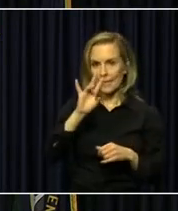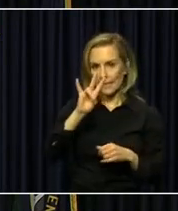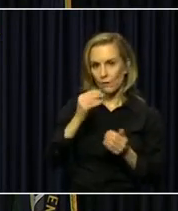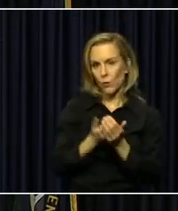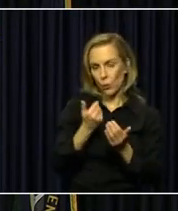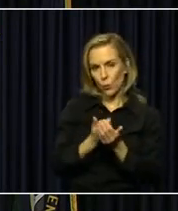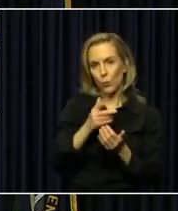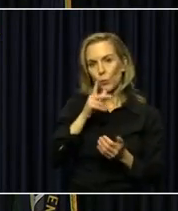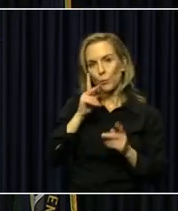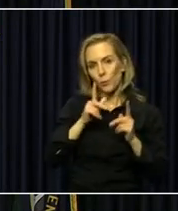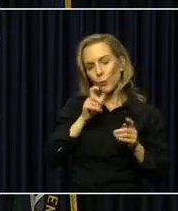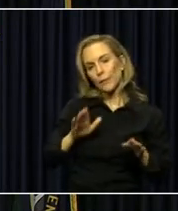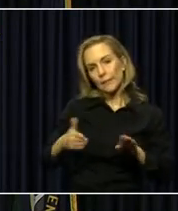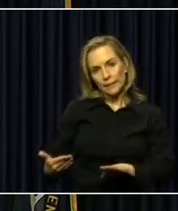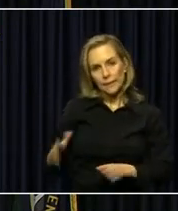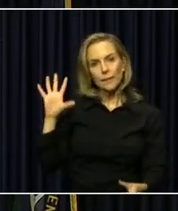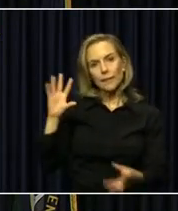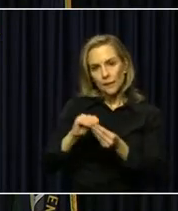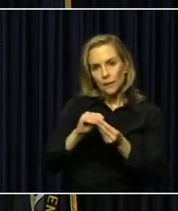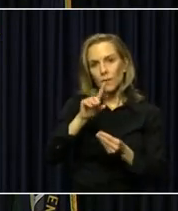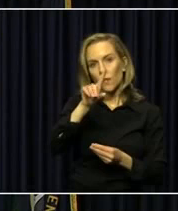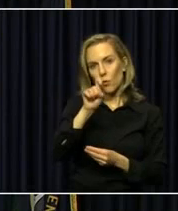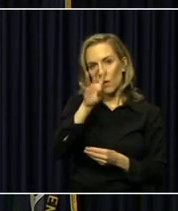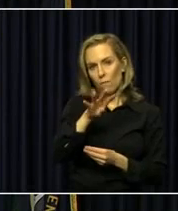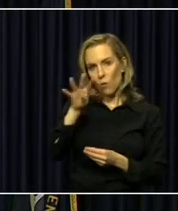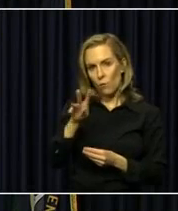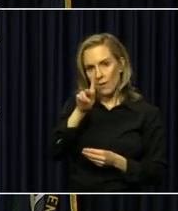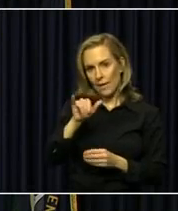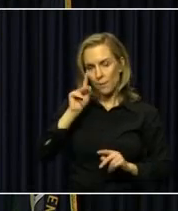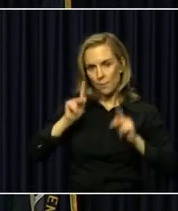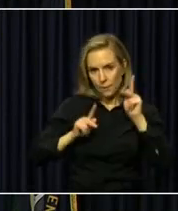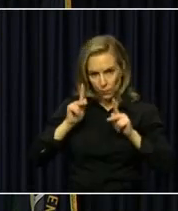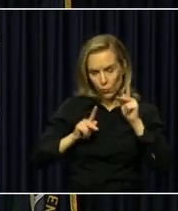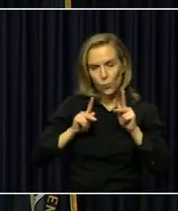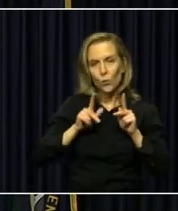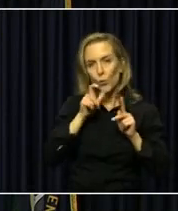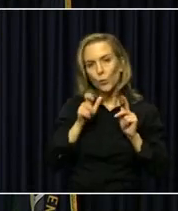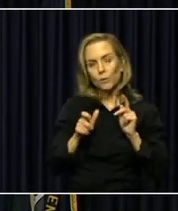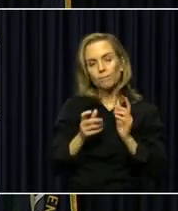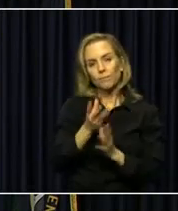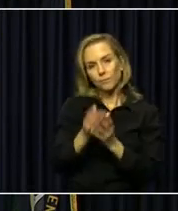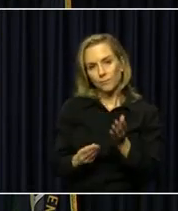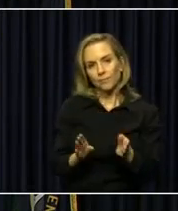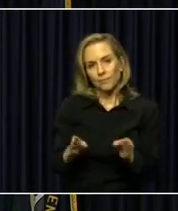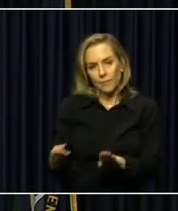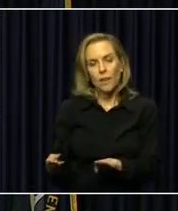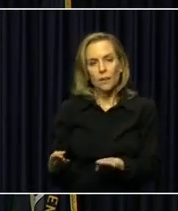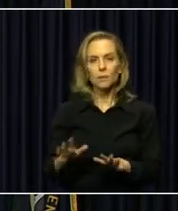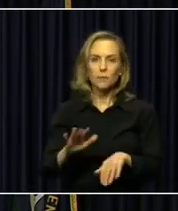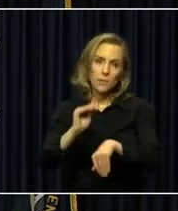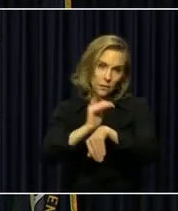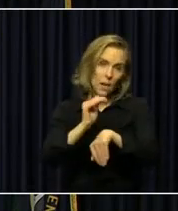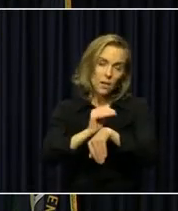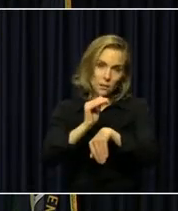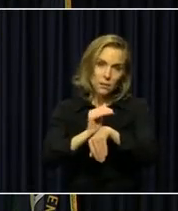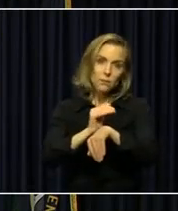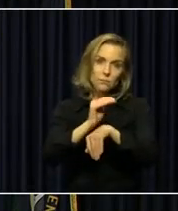BY COUNTY ARE 96 IN JEFFERSON,